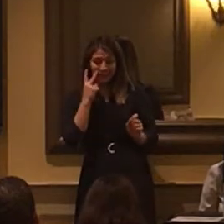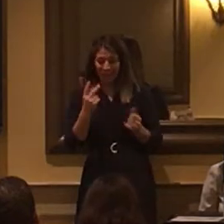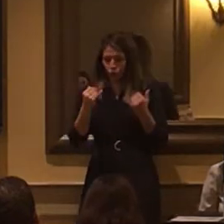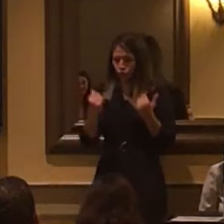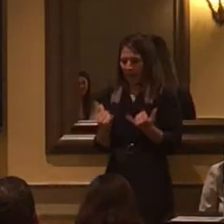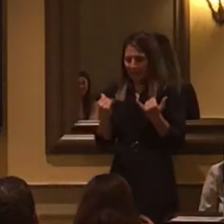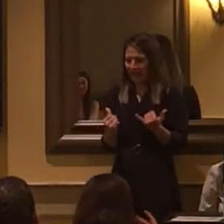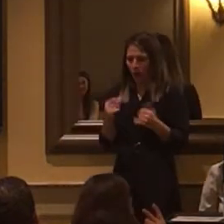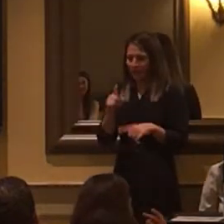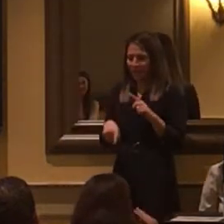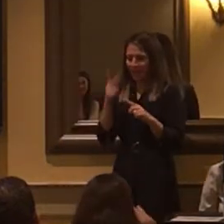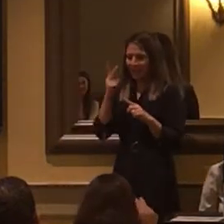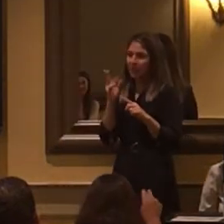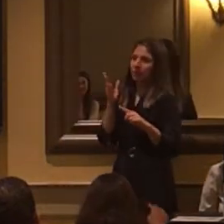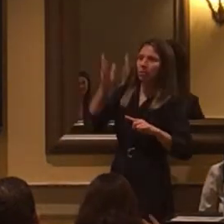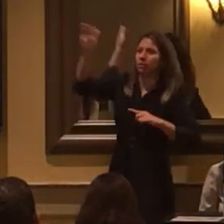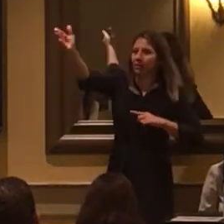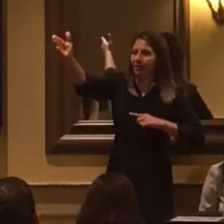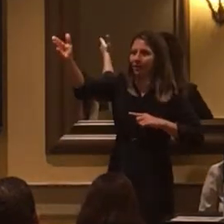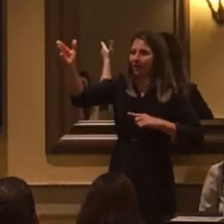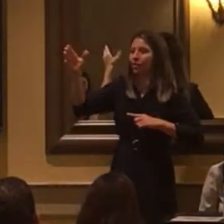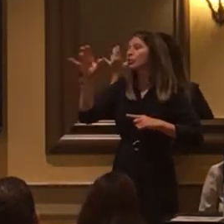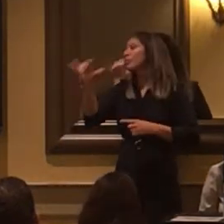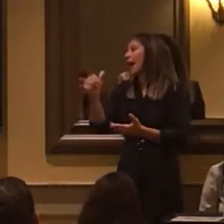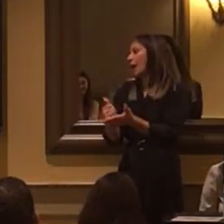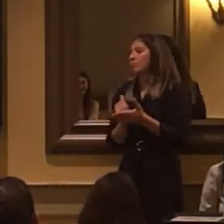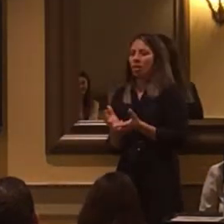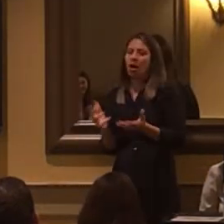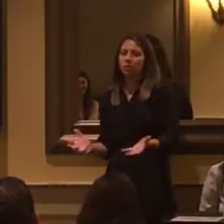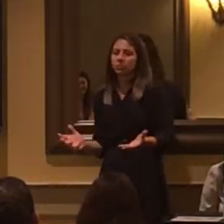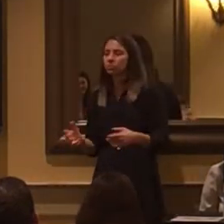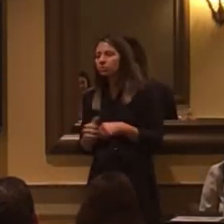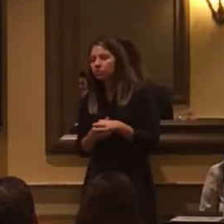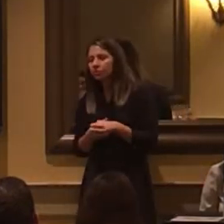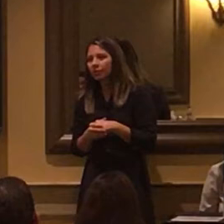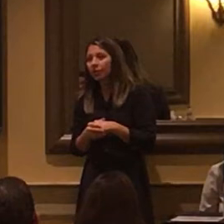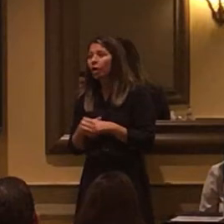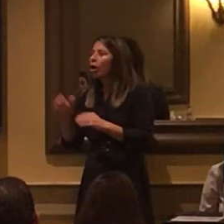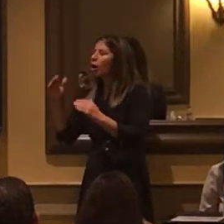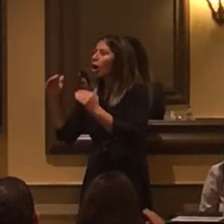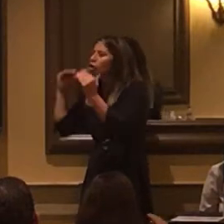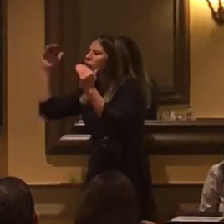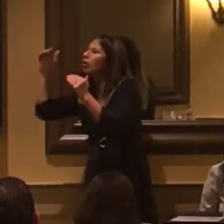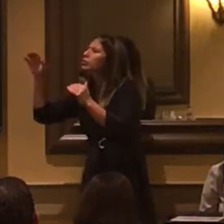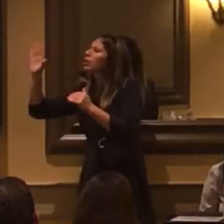And so, that definitely helps a lot like, when I kids,